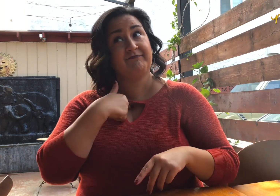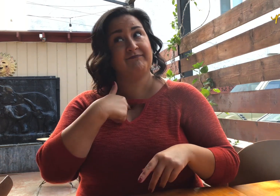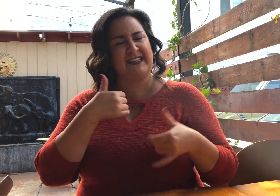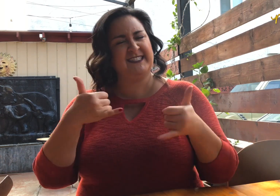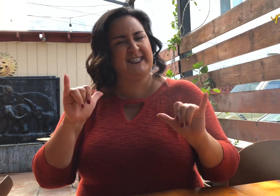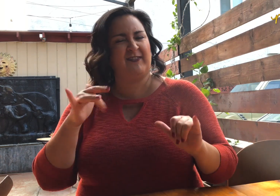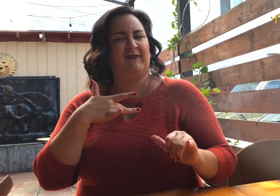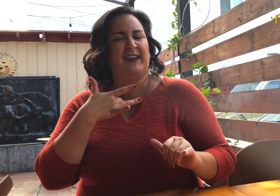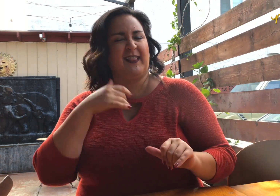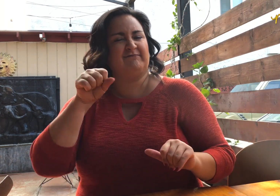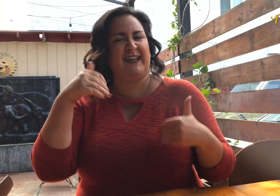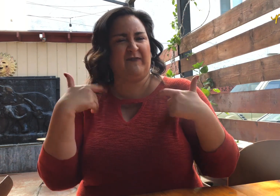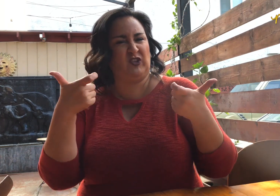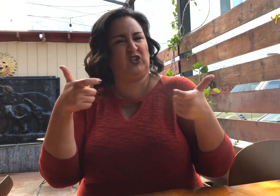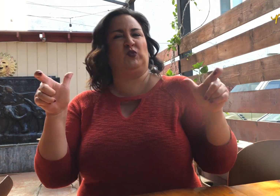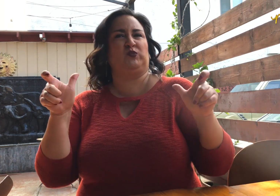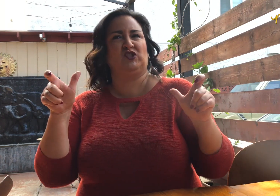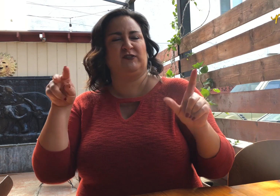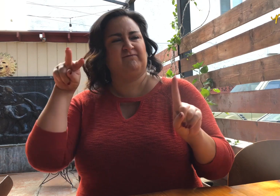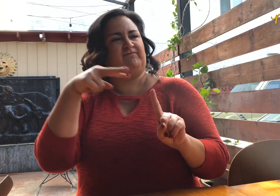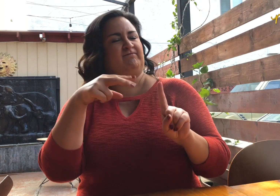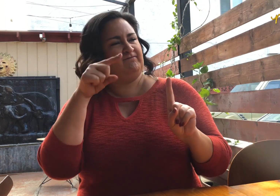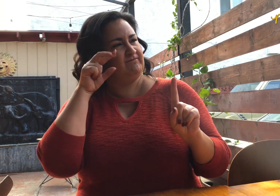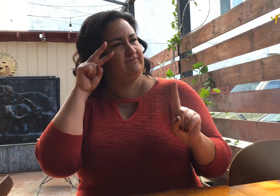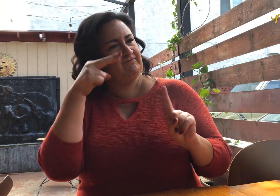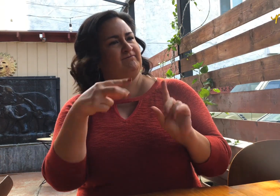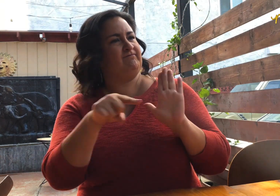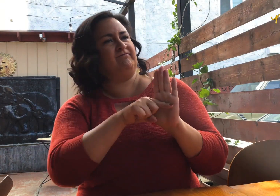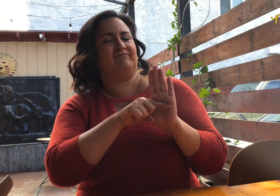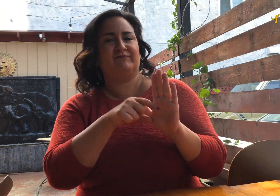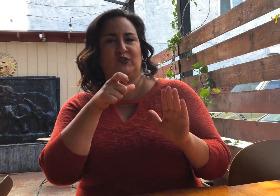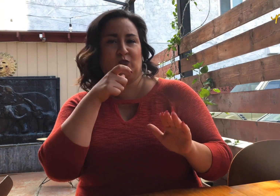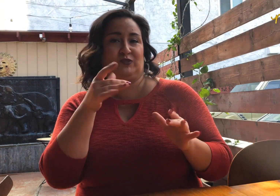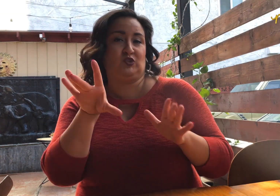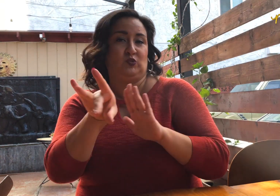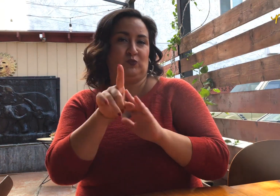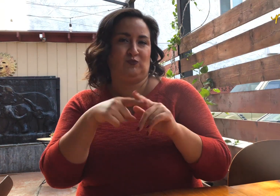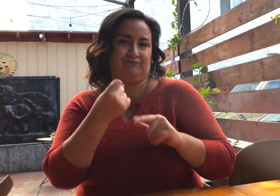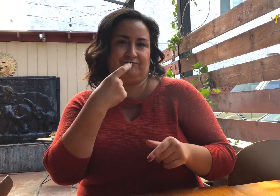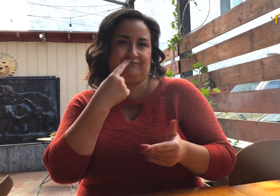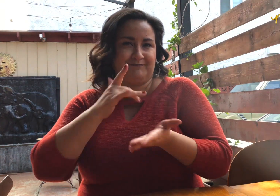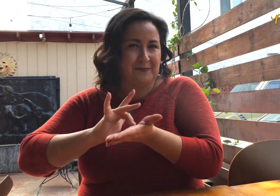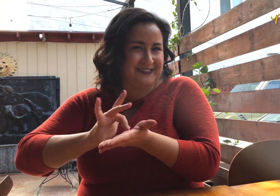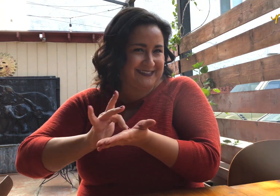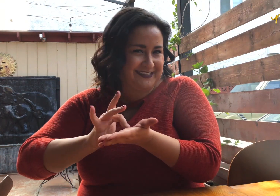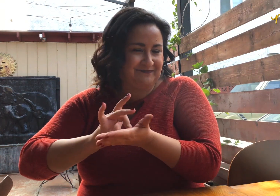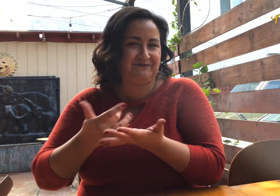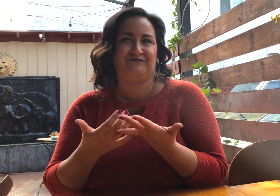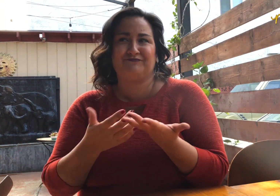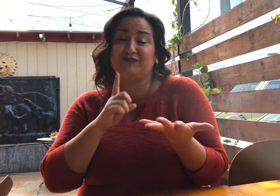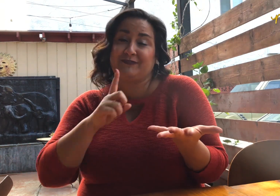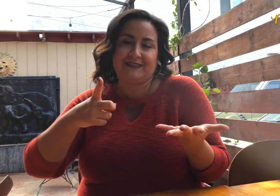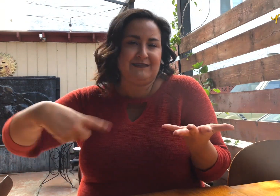although I do feel there is still a huge stigma to those that choose to take medication.